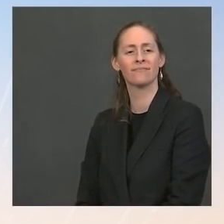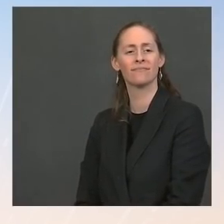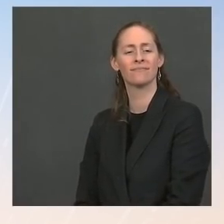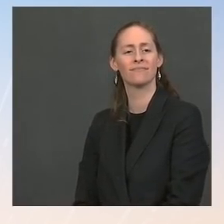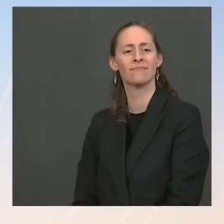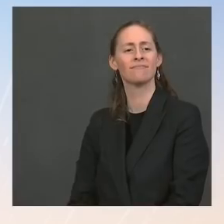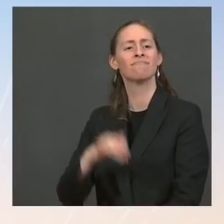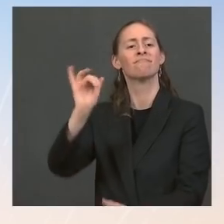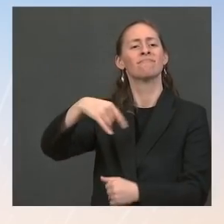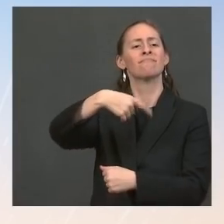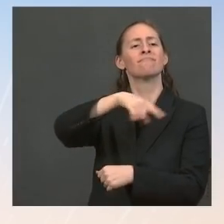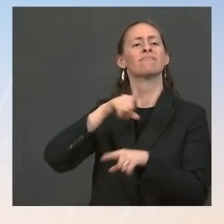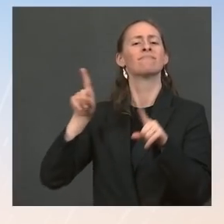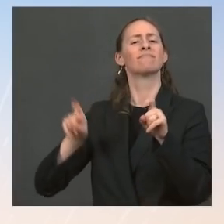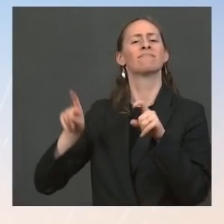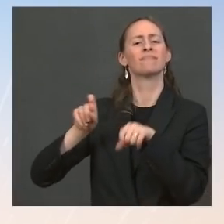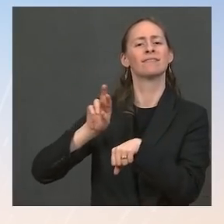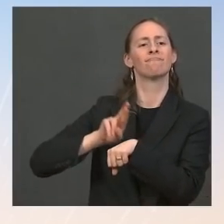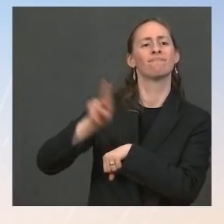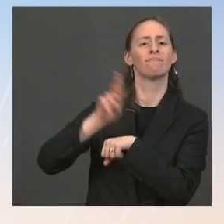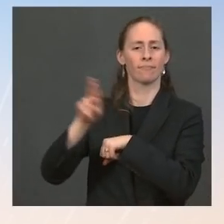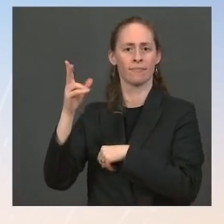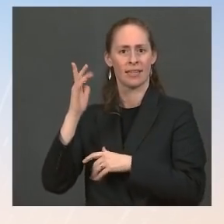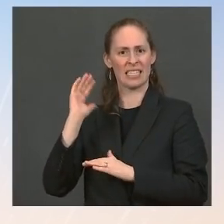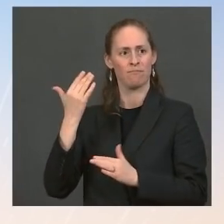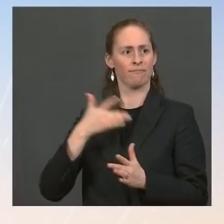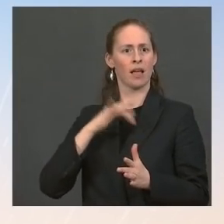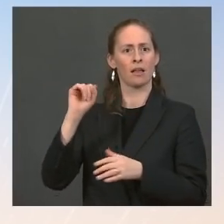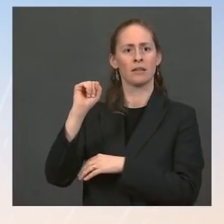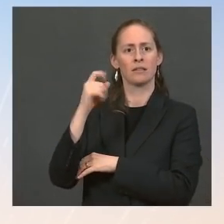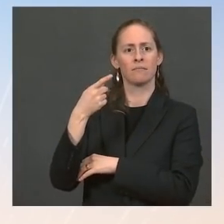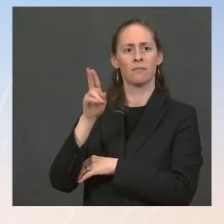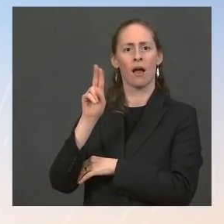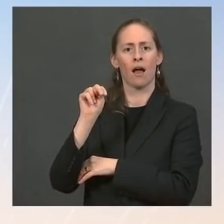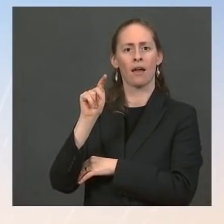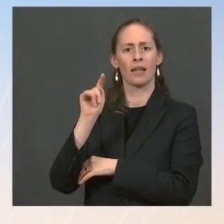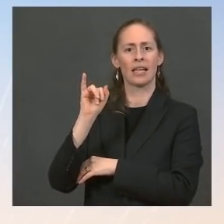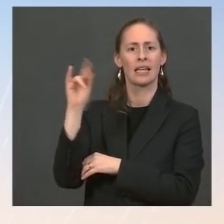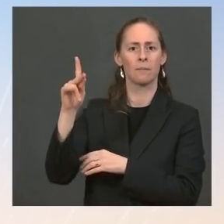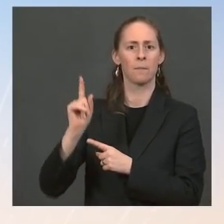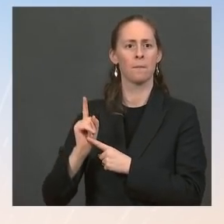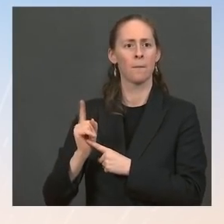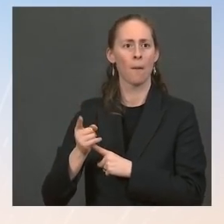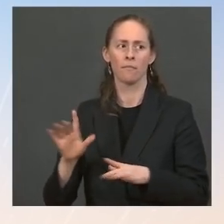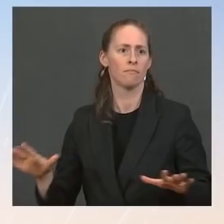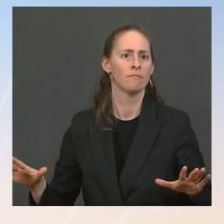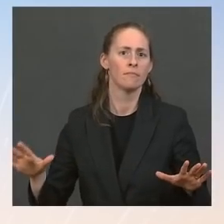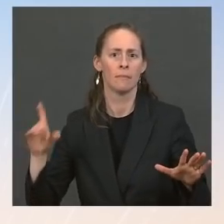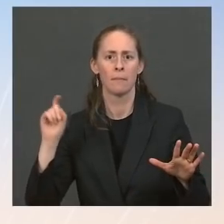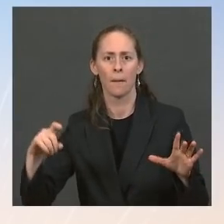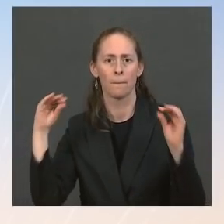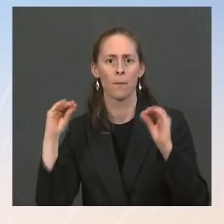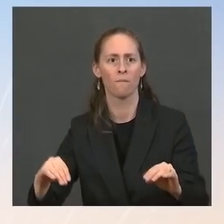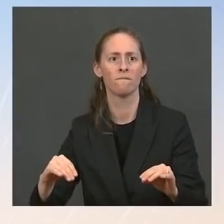or the start of a new arms race between China and the U.S. Does the President see it that way? Ms. Psaki: I don't have anything more to speak to it